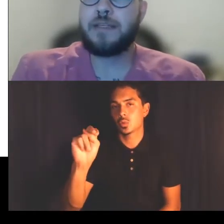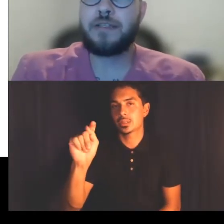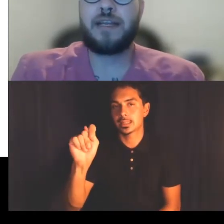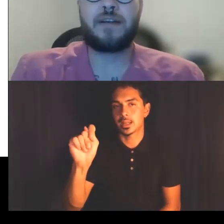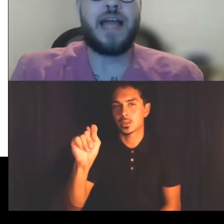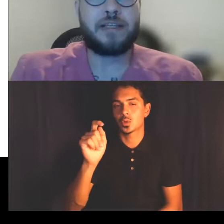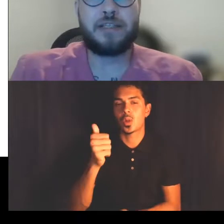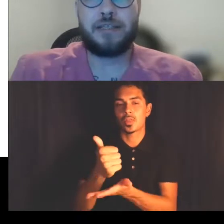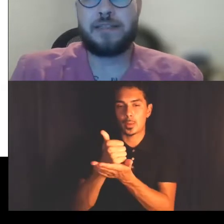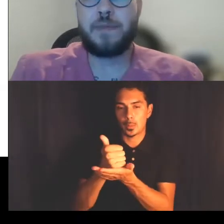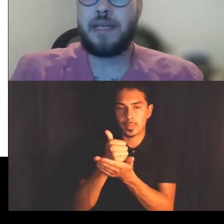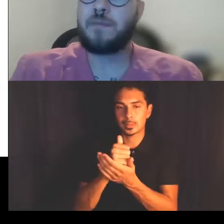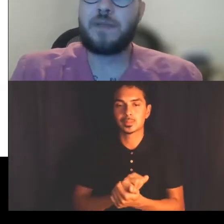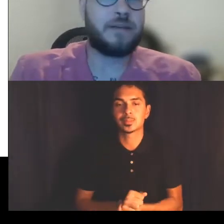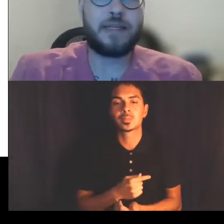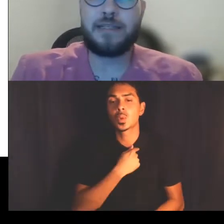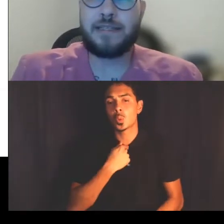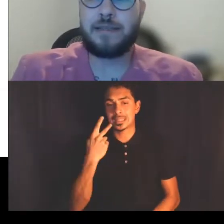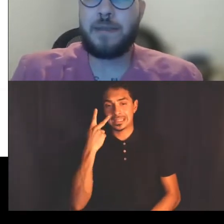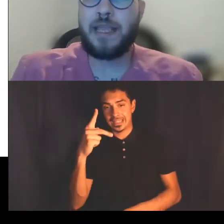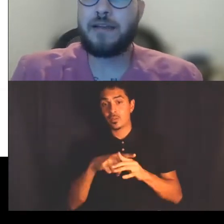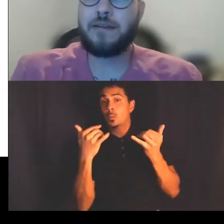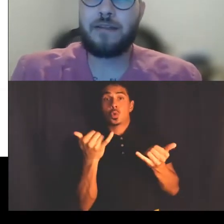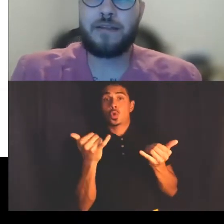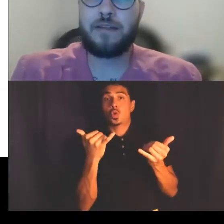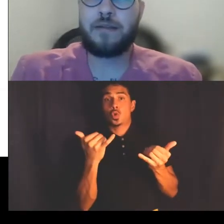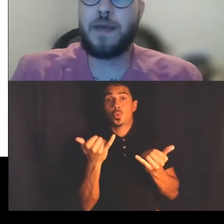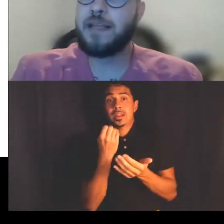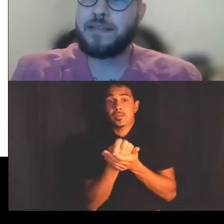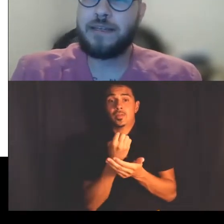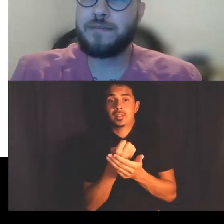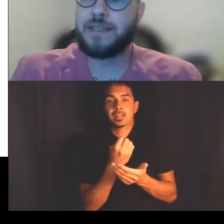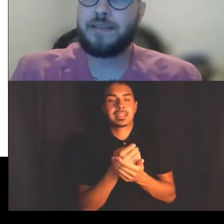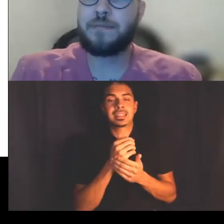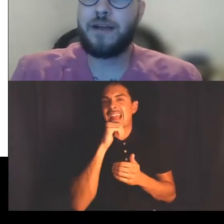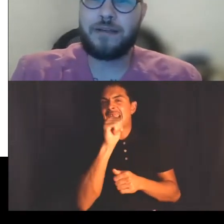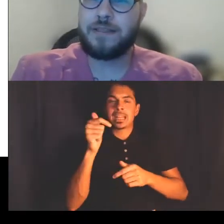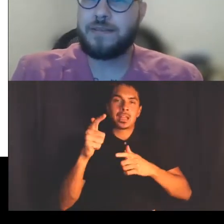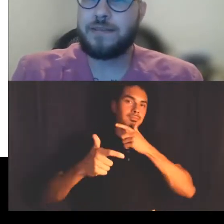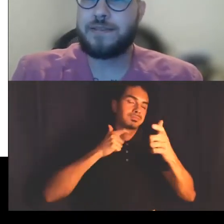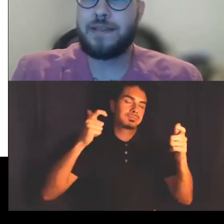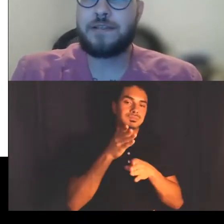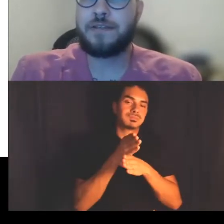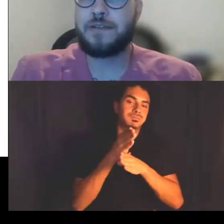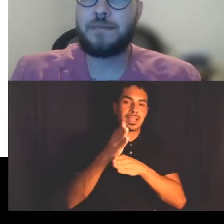major interactions, meaning we don't anticipate the positives and the progress on testosterone